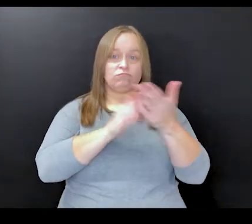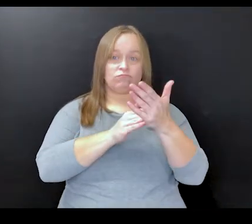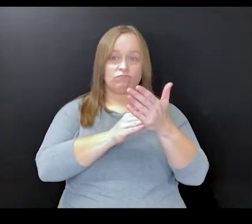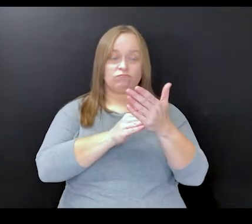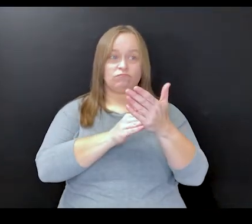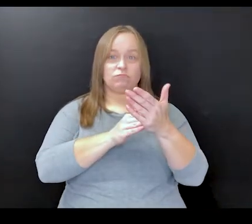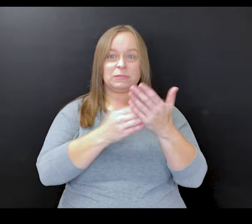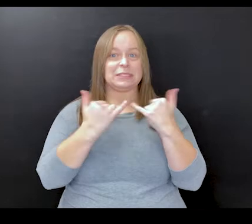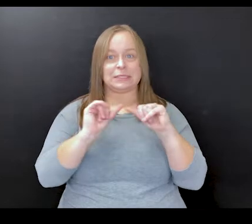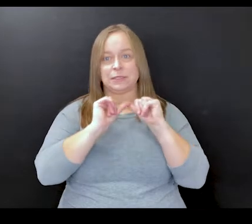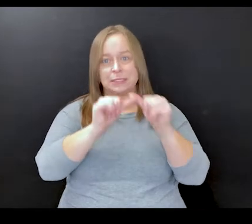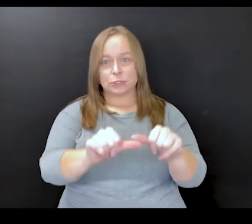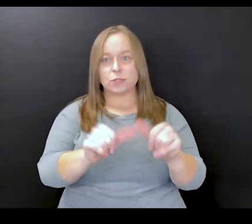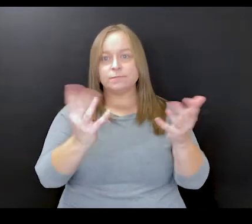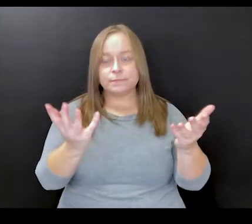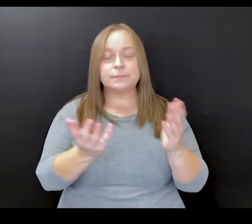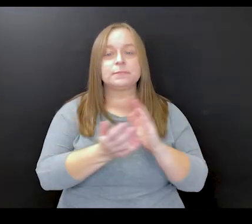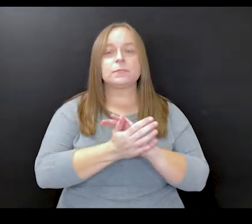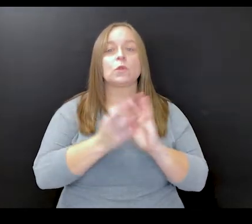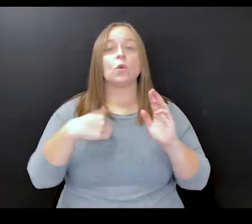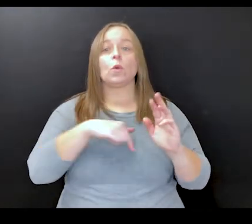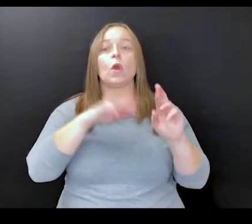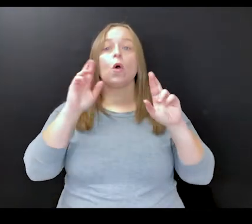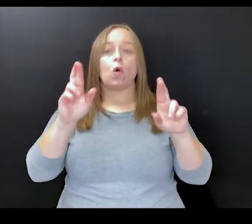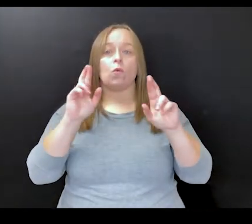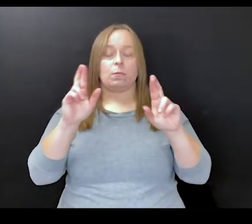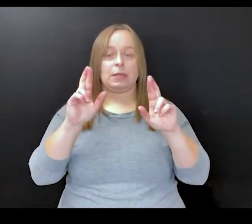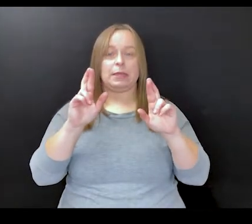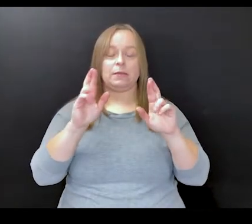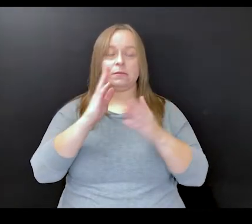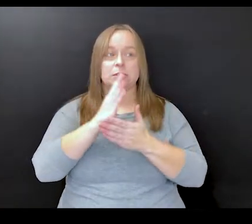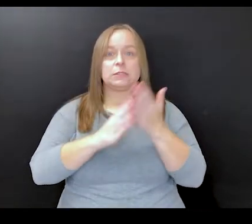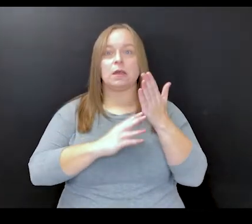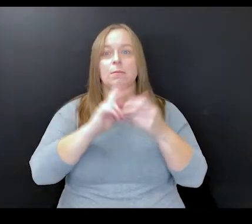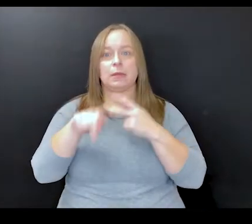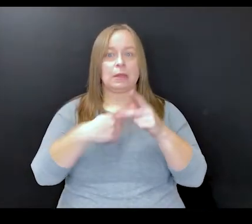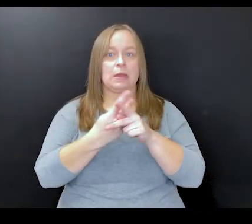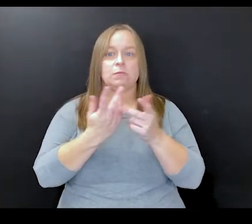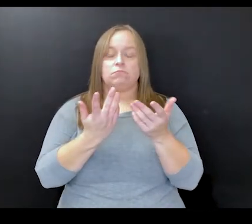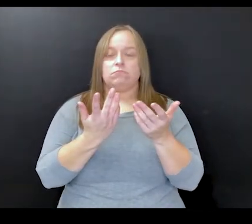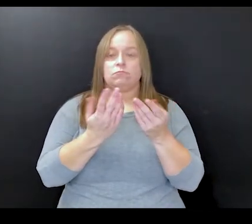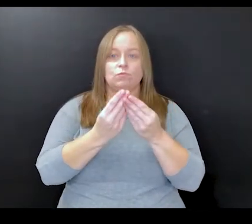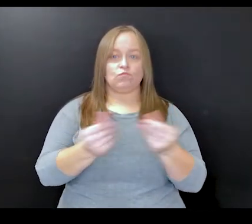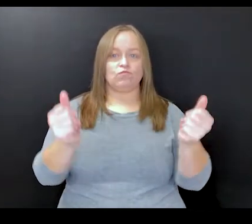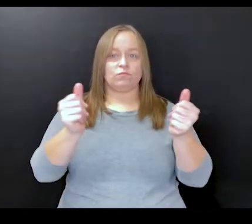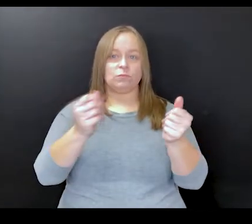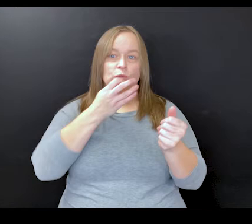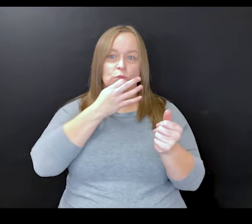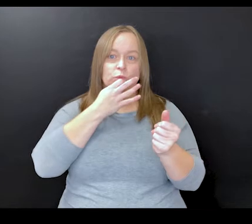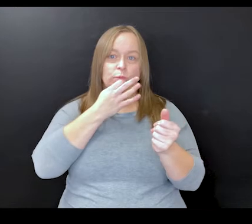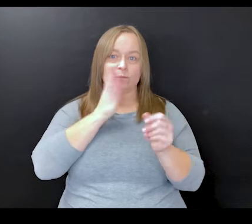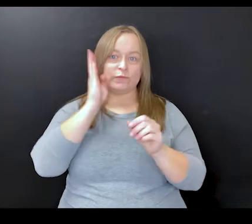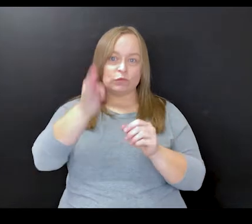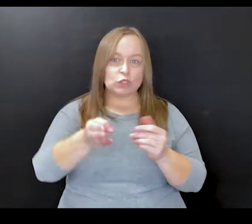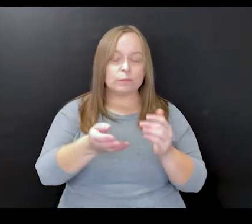that matter is still continuing, and we are hoping that we will get some resolution in the near future.